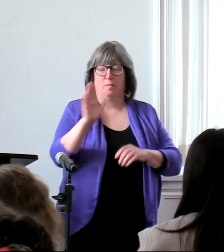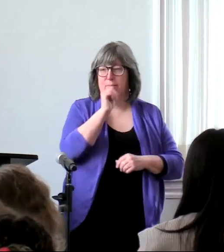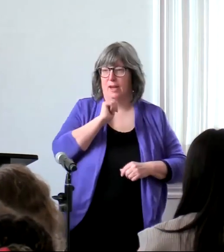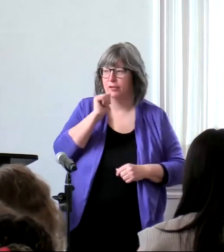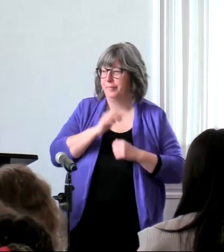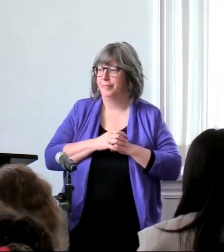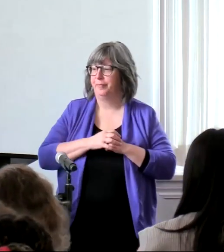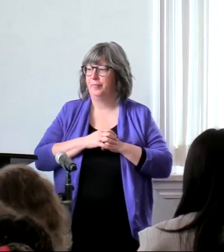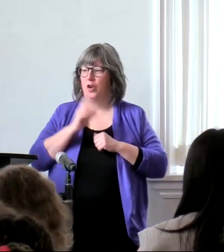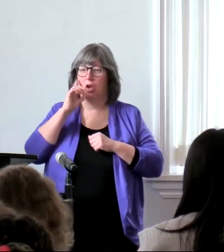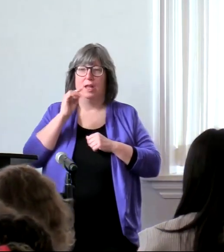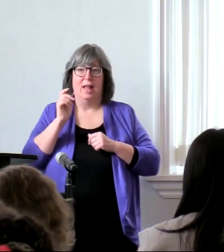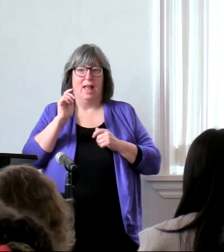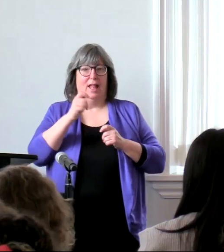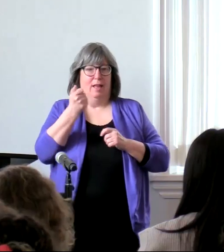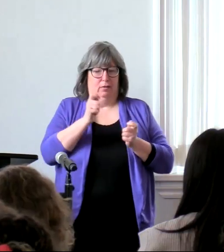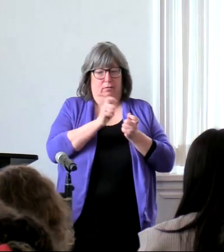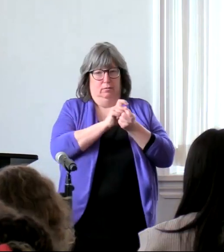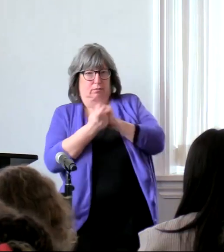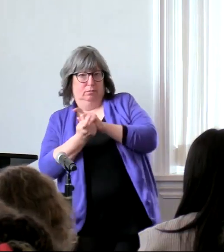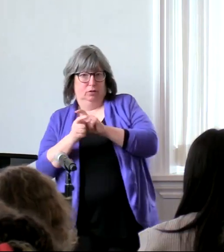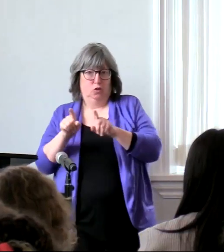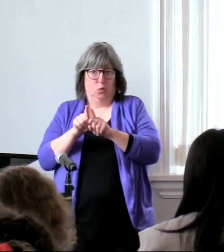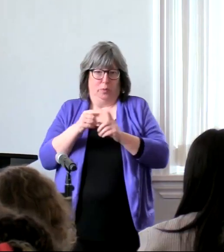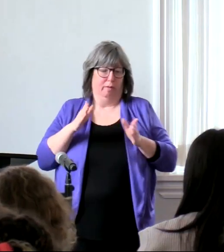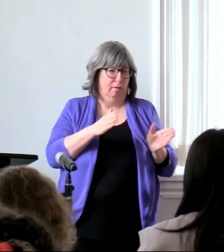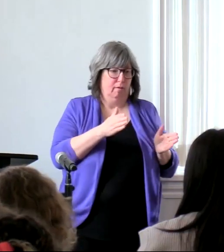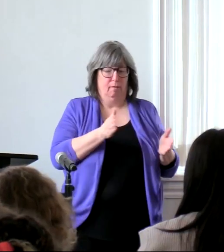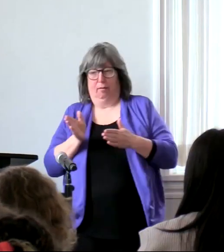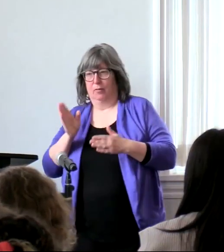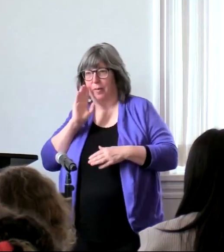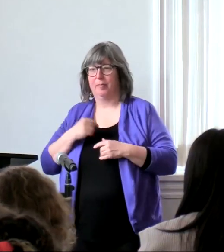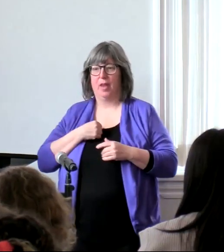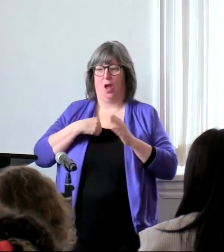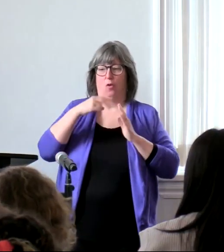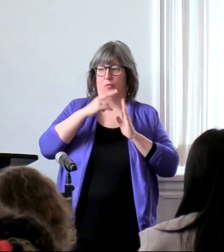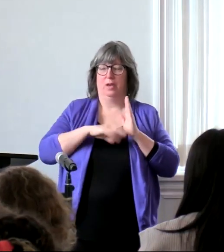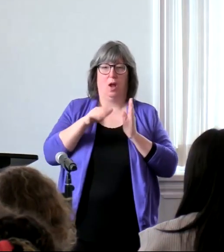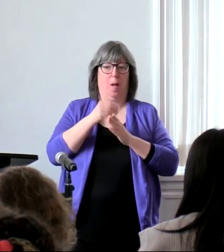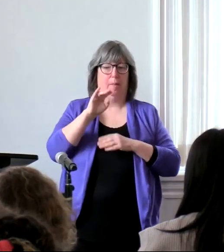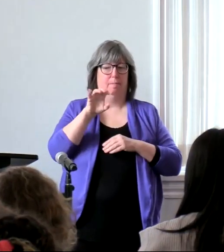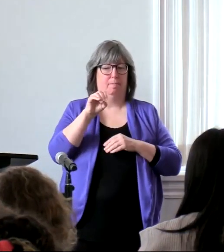We are just going to do another pivot and I will actually read out the bios for those